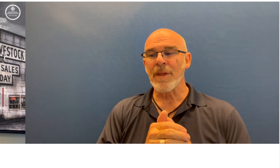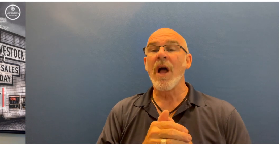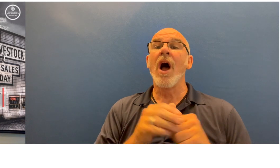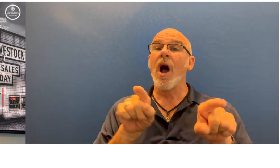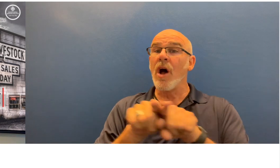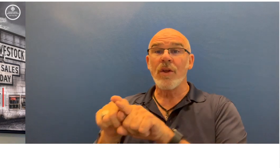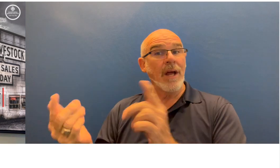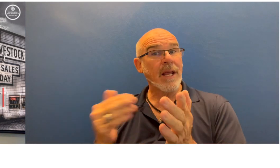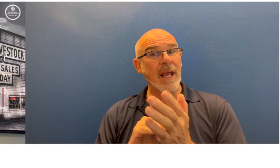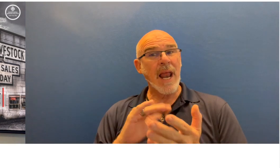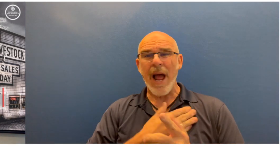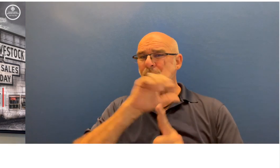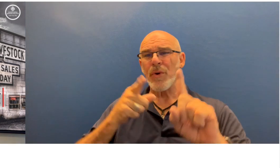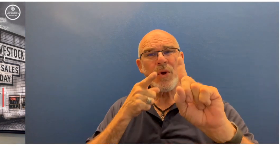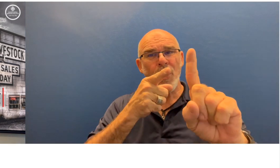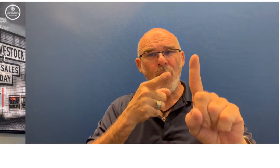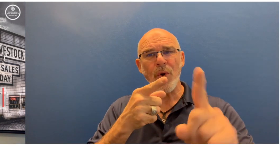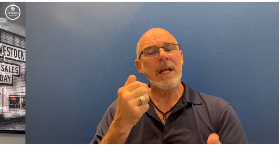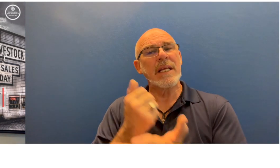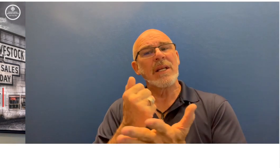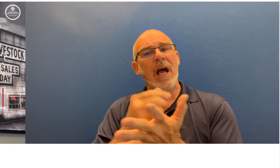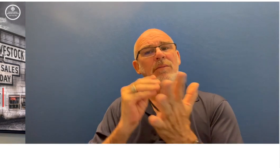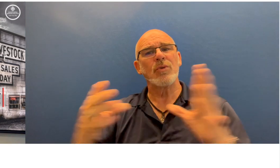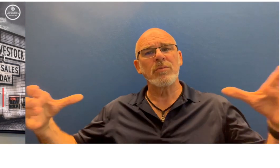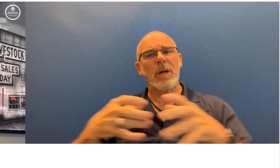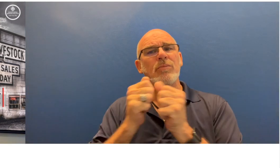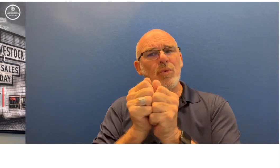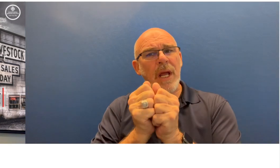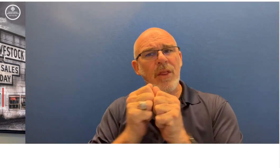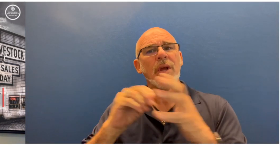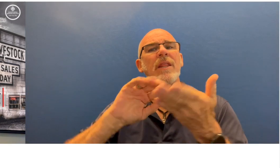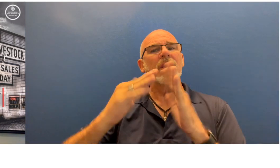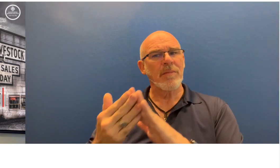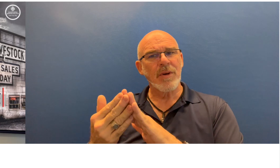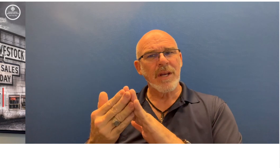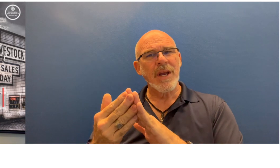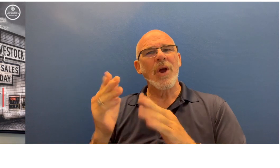our whole goal is to have folks do that together. You know, in a community where folks are getting to know each other,